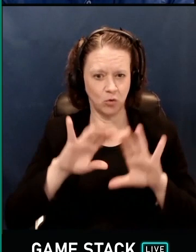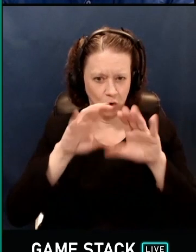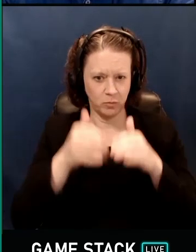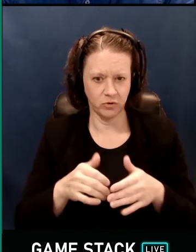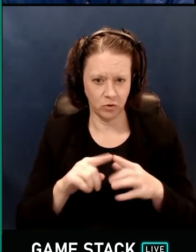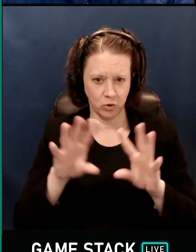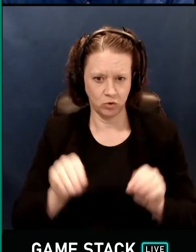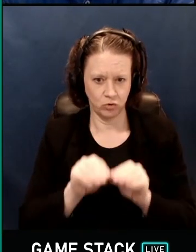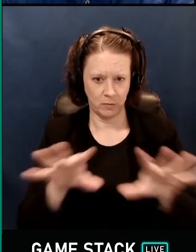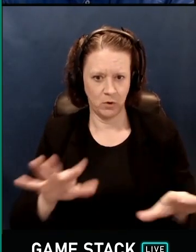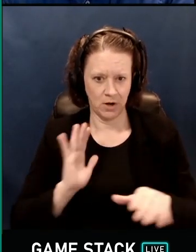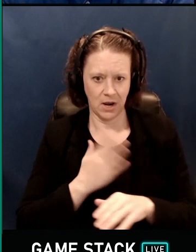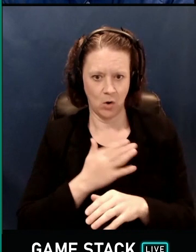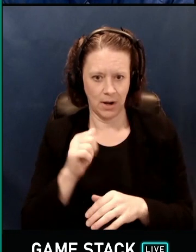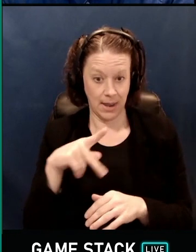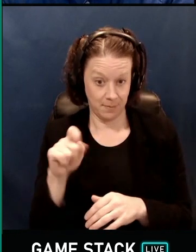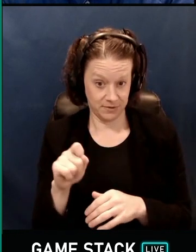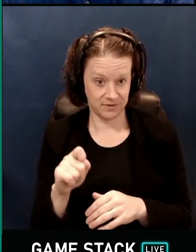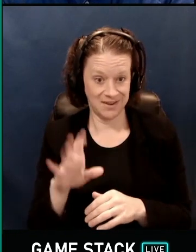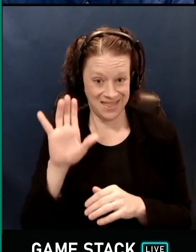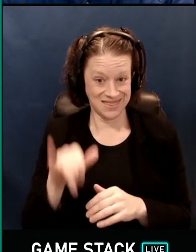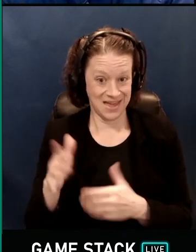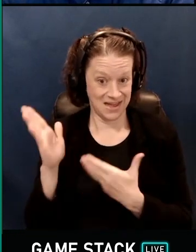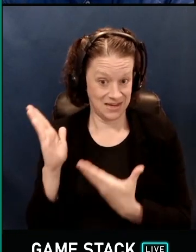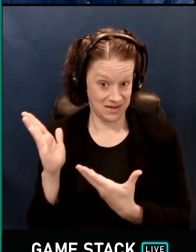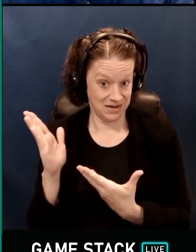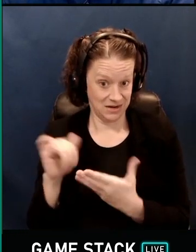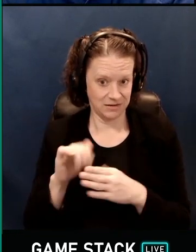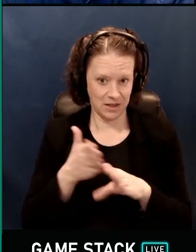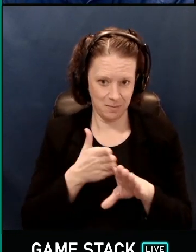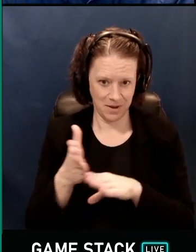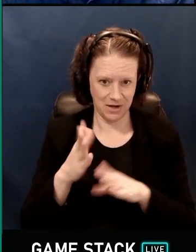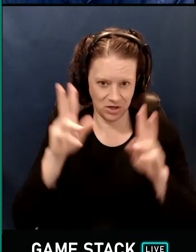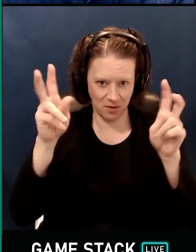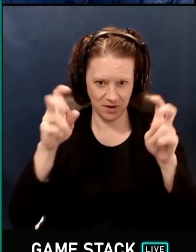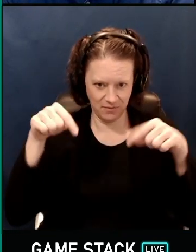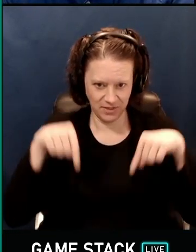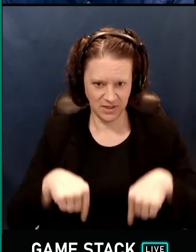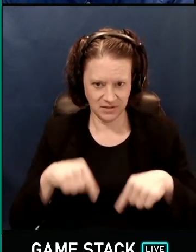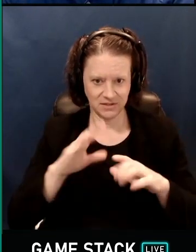And this is the main topic of this section, Azure Pipelines.